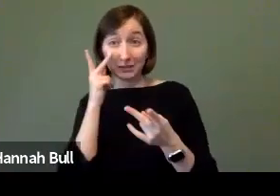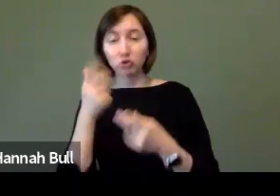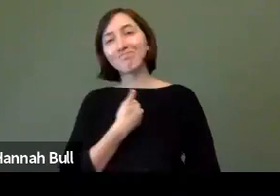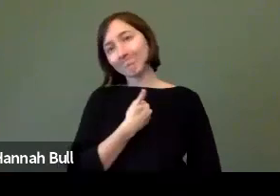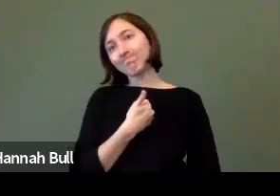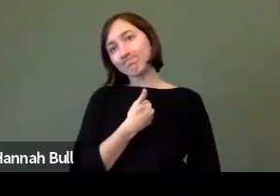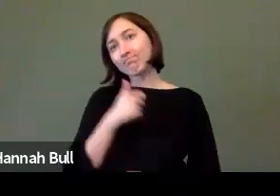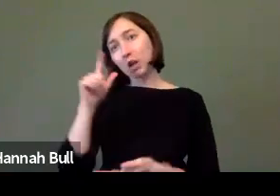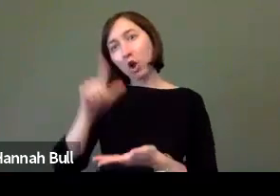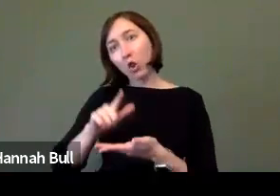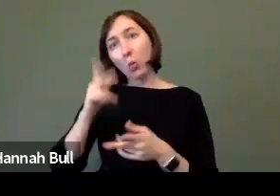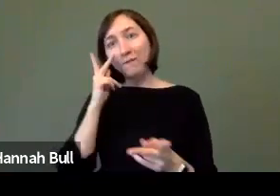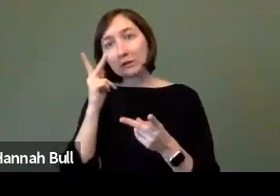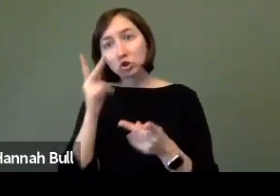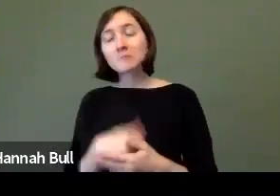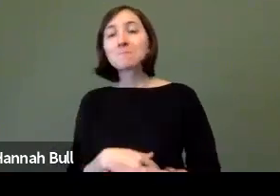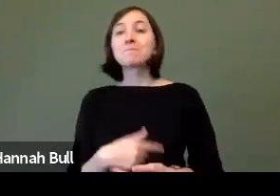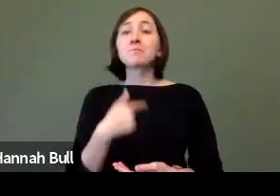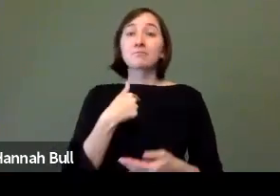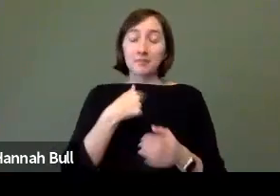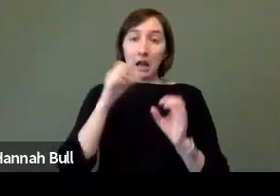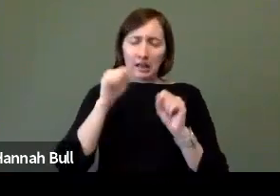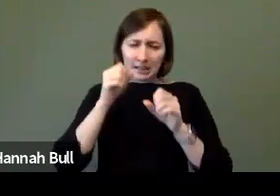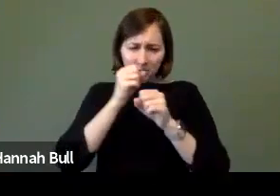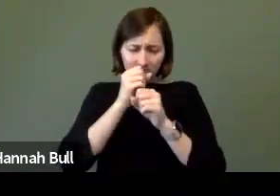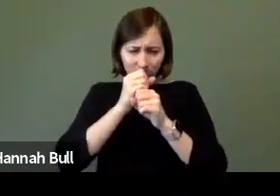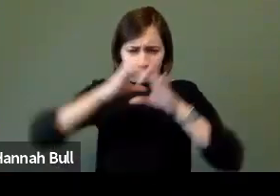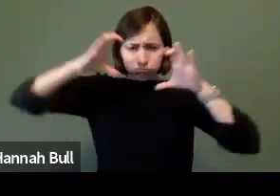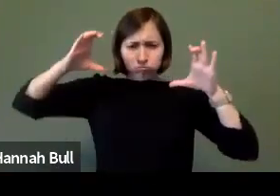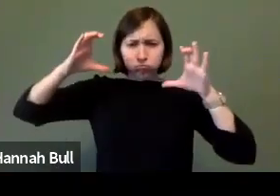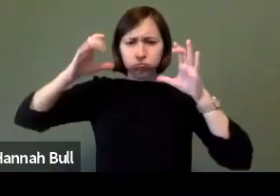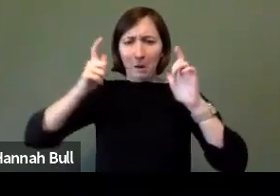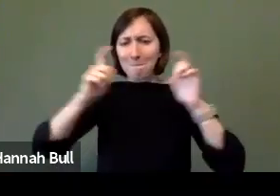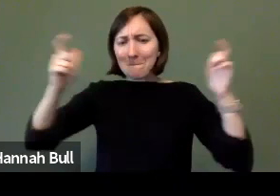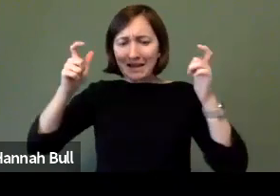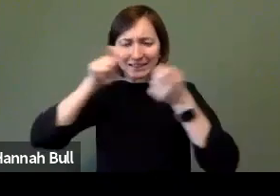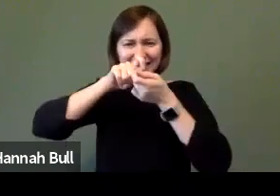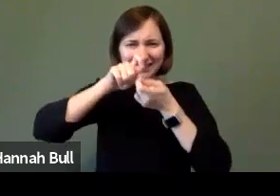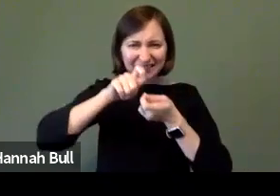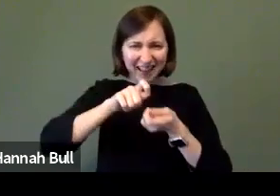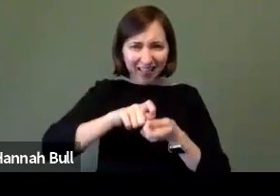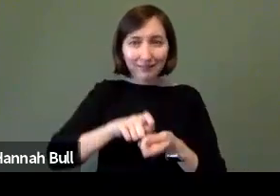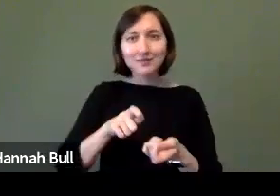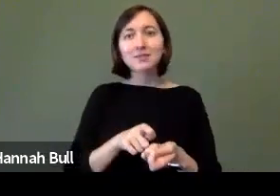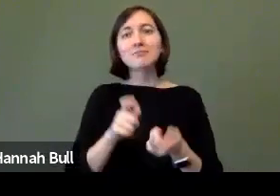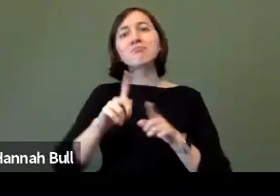I enjoy this because I can zoom in